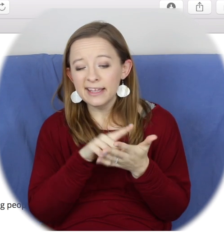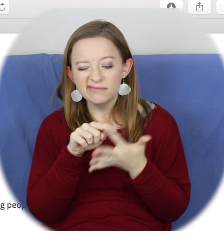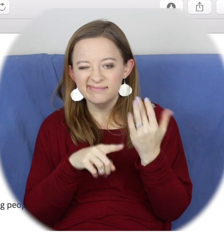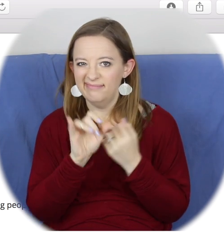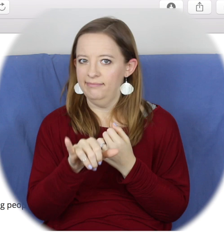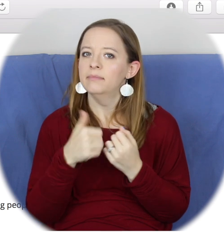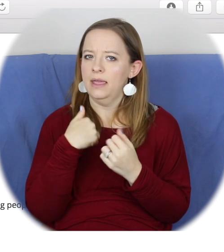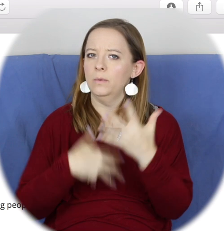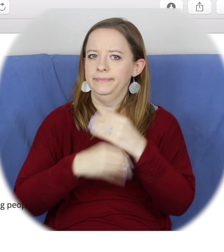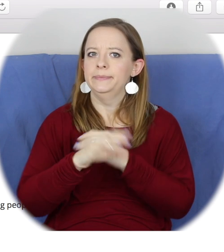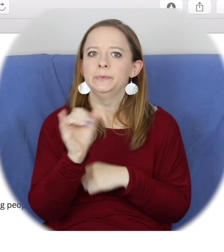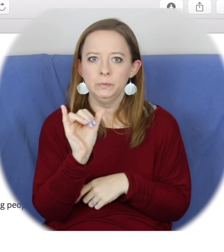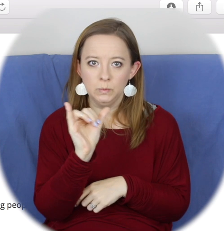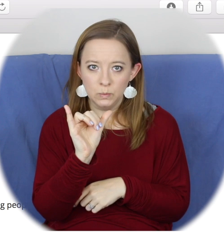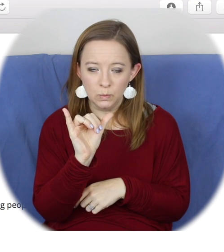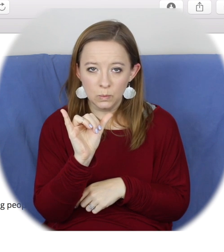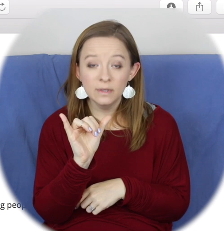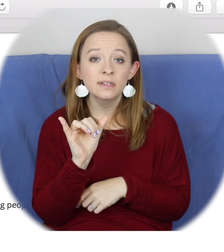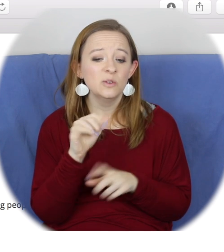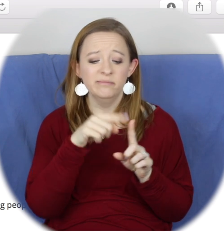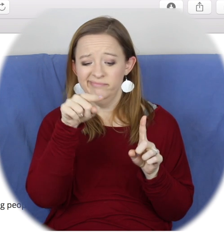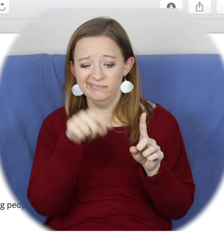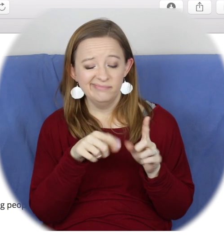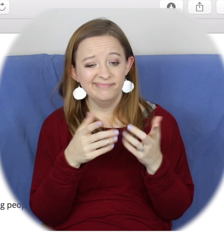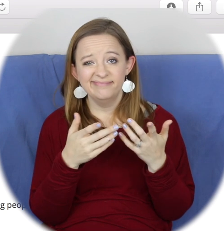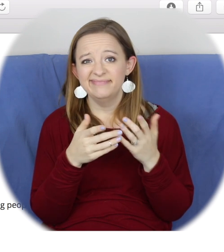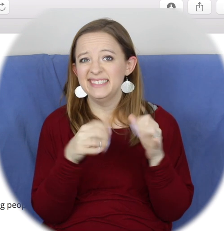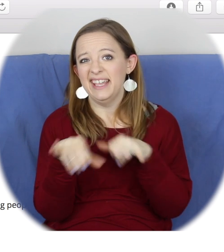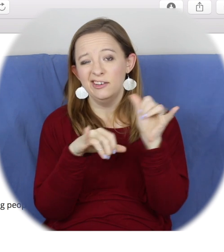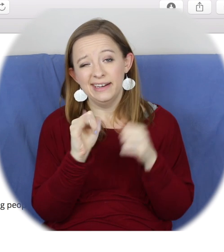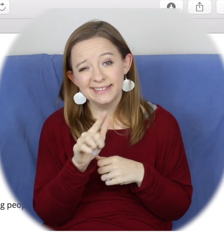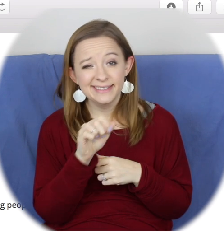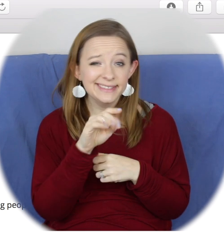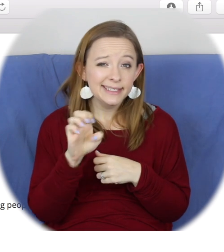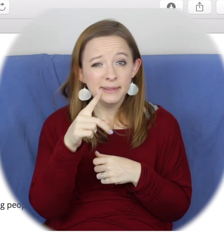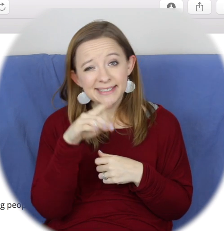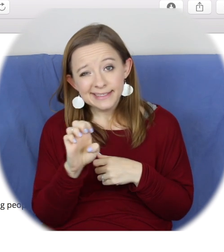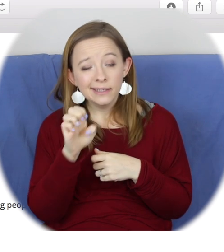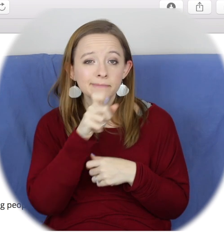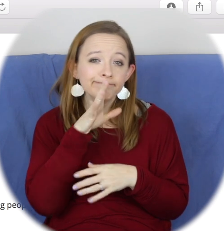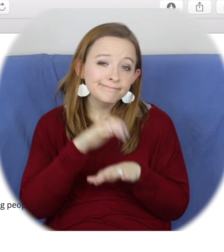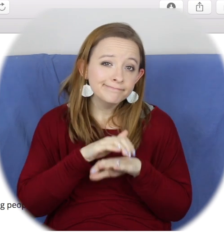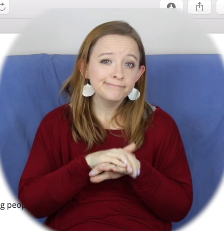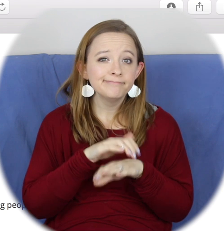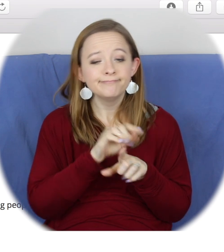legal, anything like that, I would put that on there as well. So this is just your standard ASL, PSE, SEE, spoken English